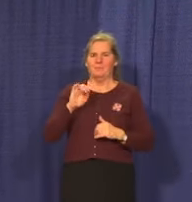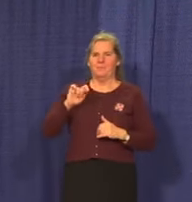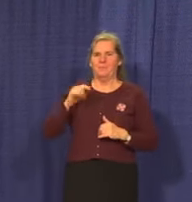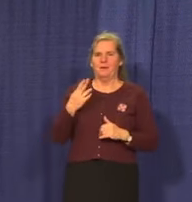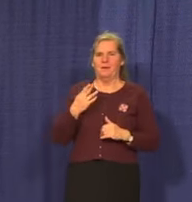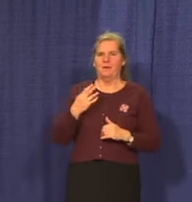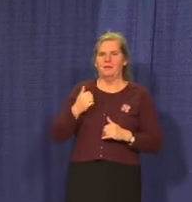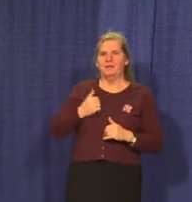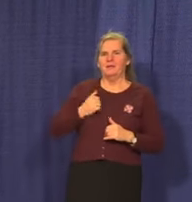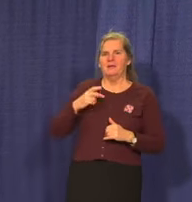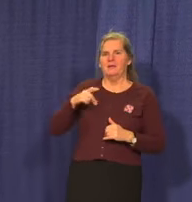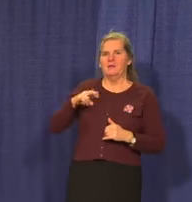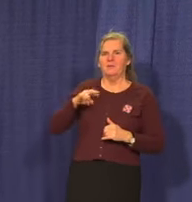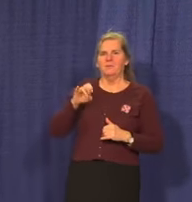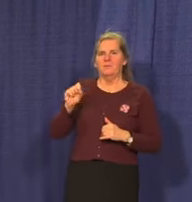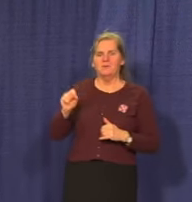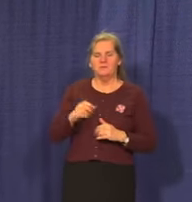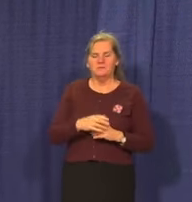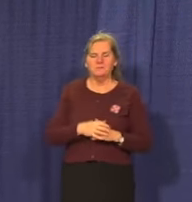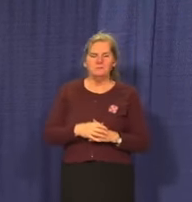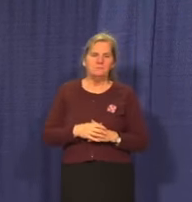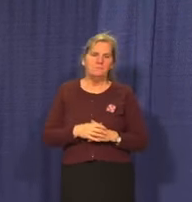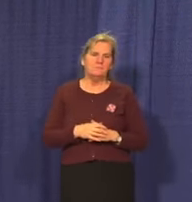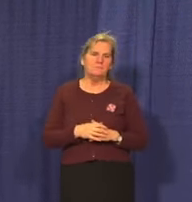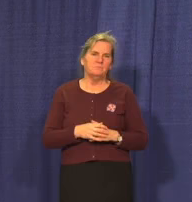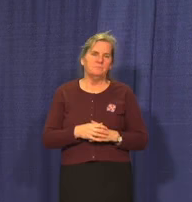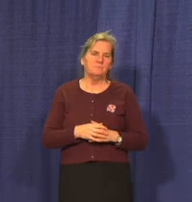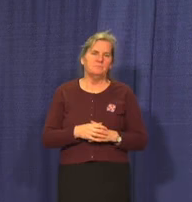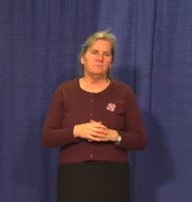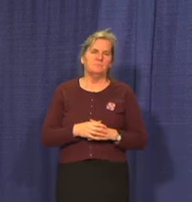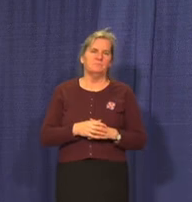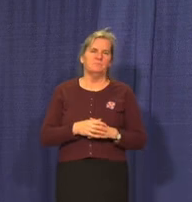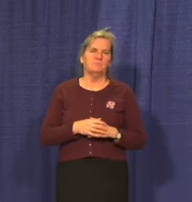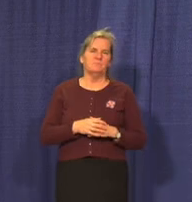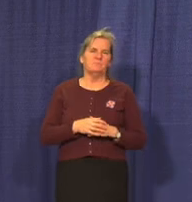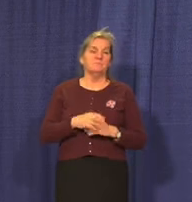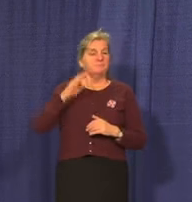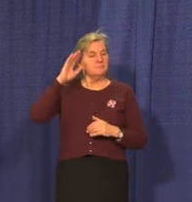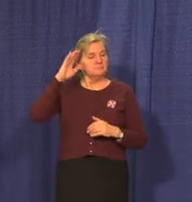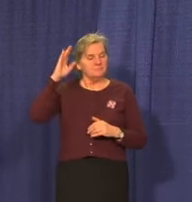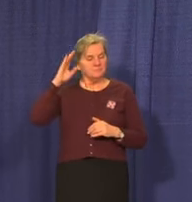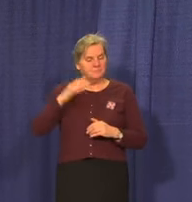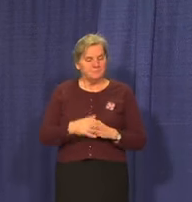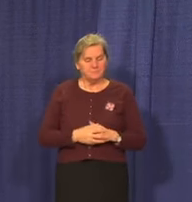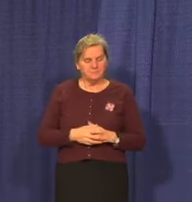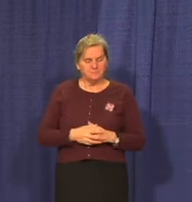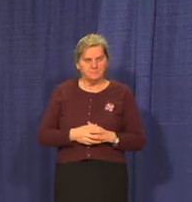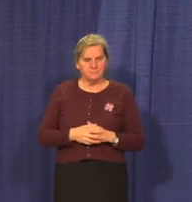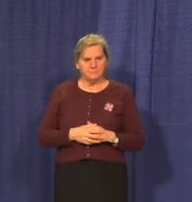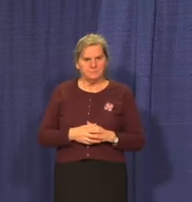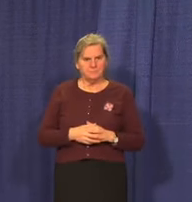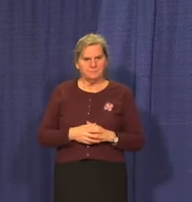PRESS. Reporter: HELLO. YOU PRETTY MUCH ANSWERED ALL MY